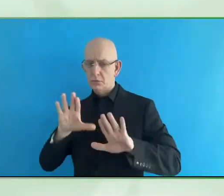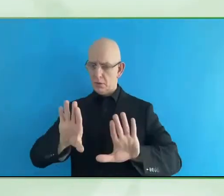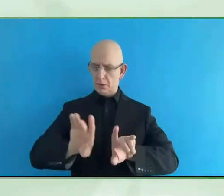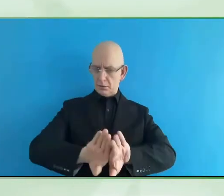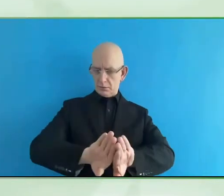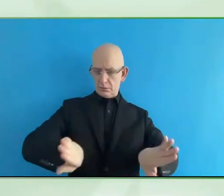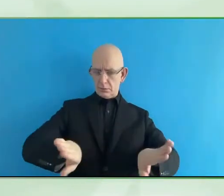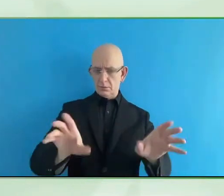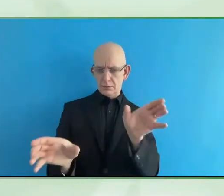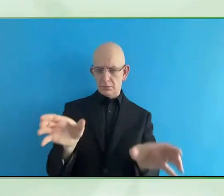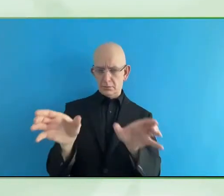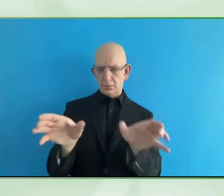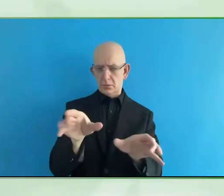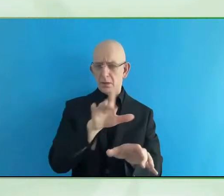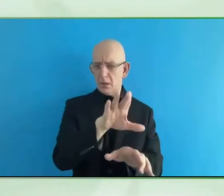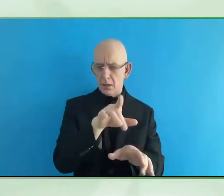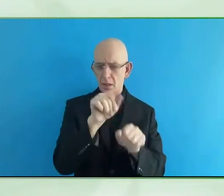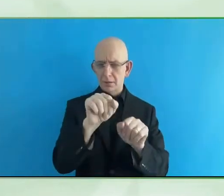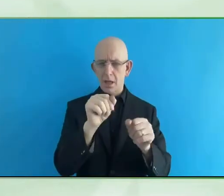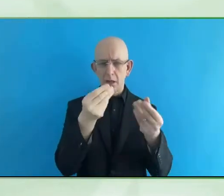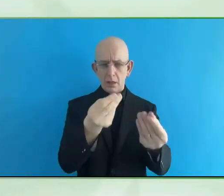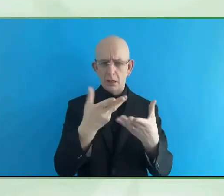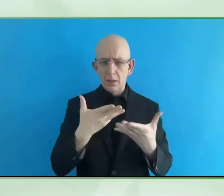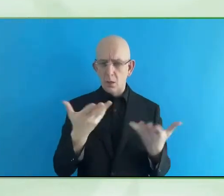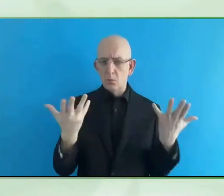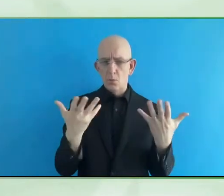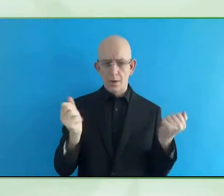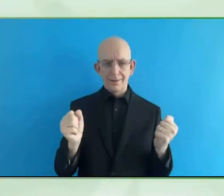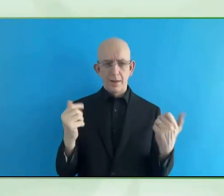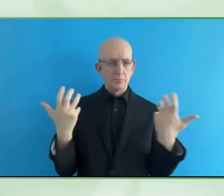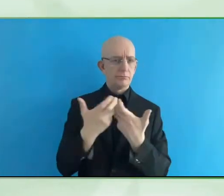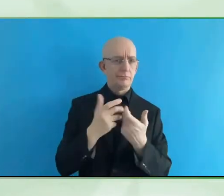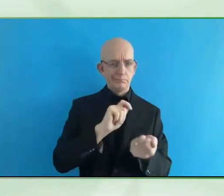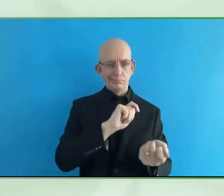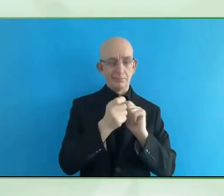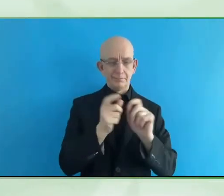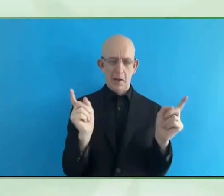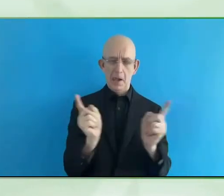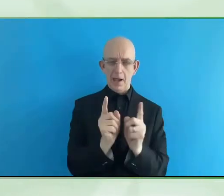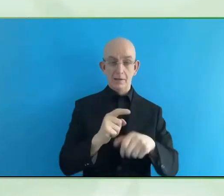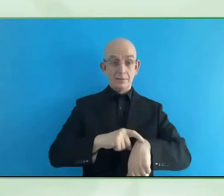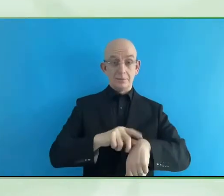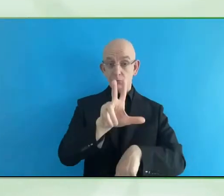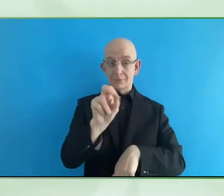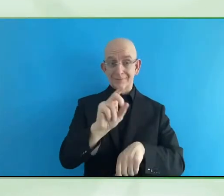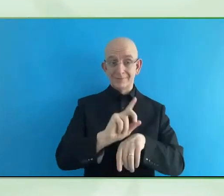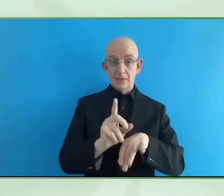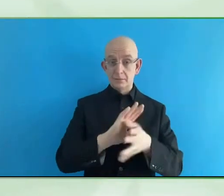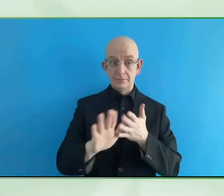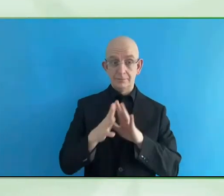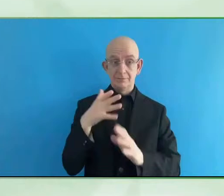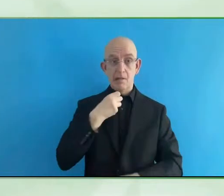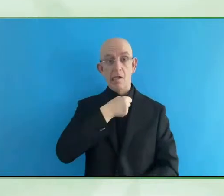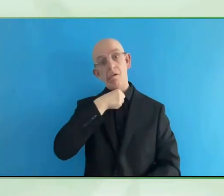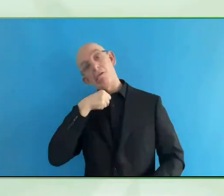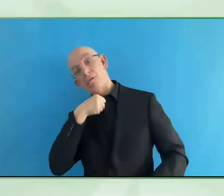I'm going to say, it is hard work and mad work.